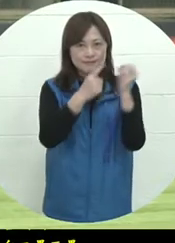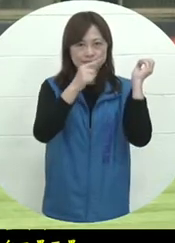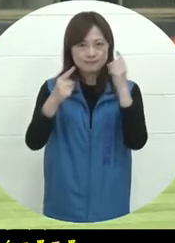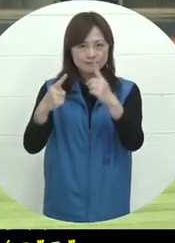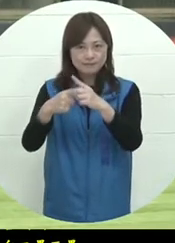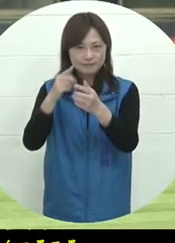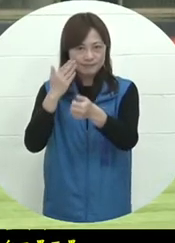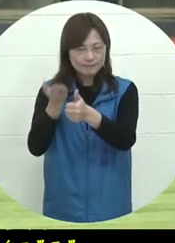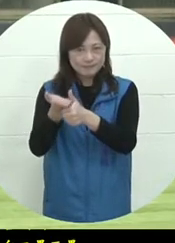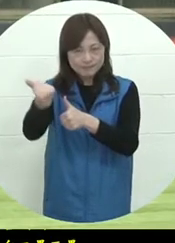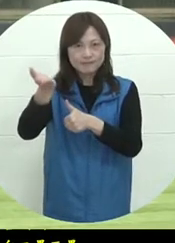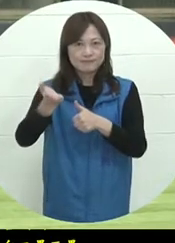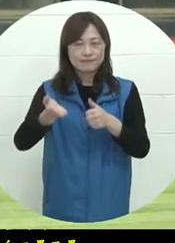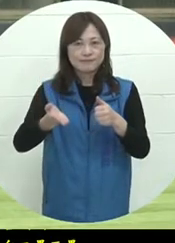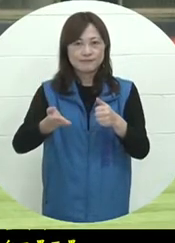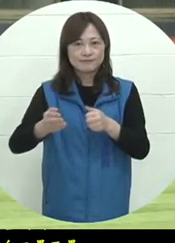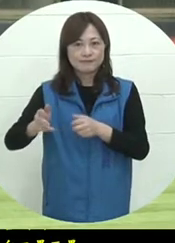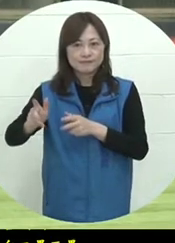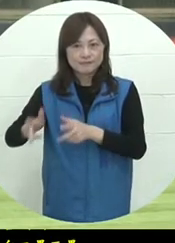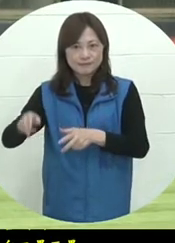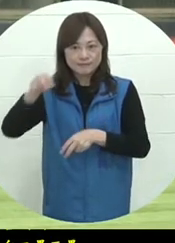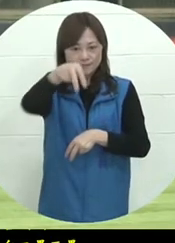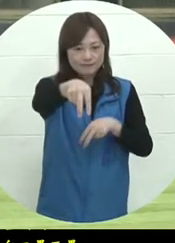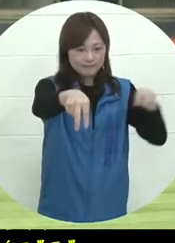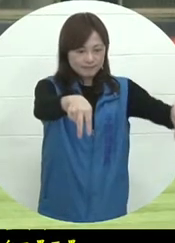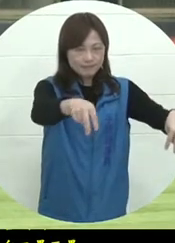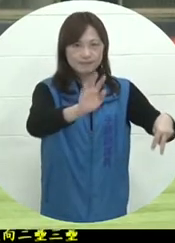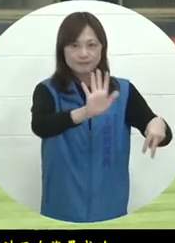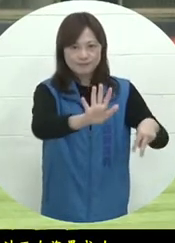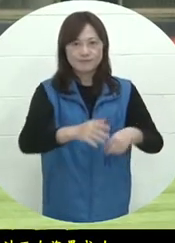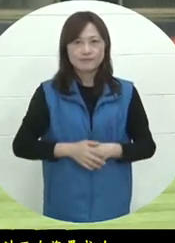and a run to second base. The number of balls in the third base duel is 10 or